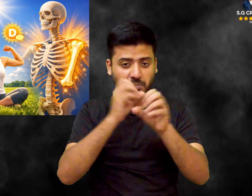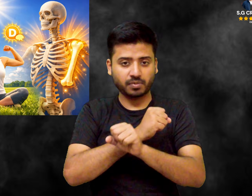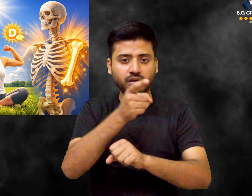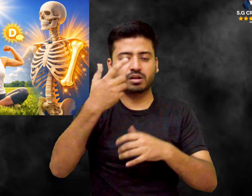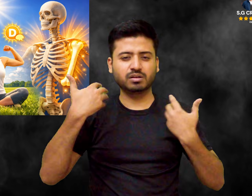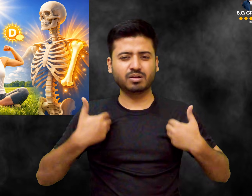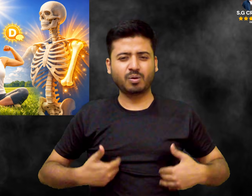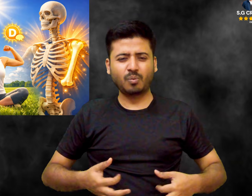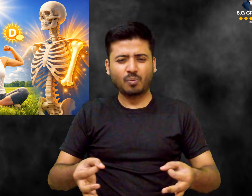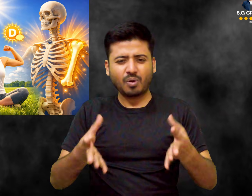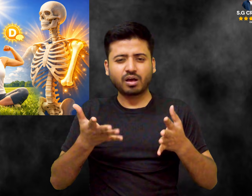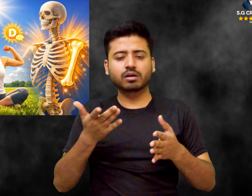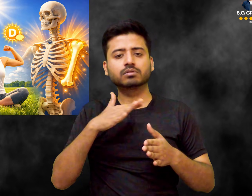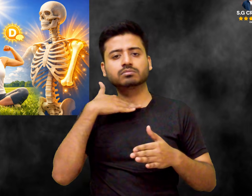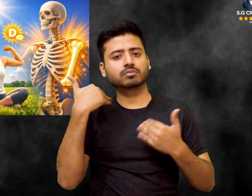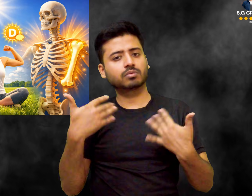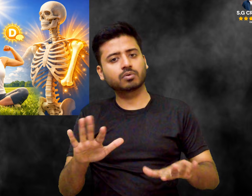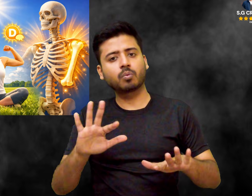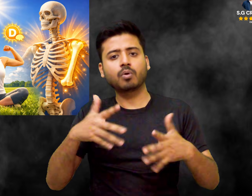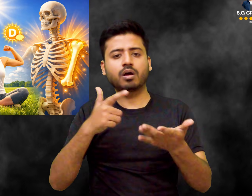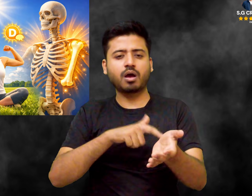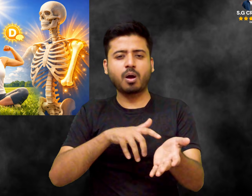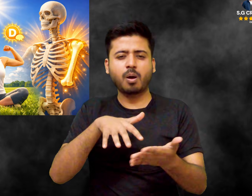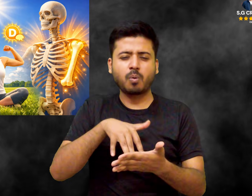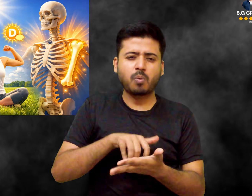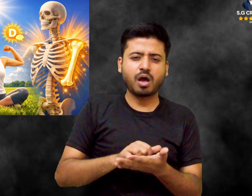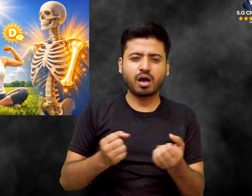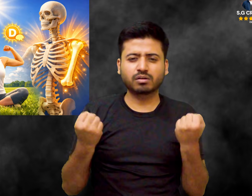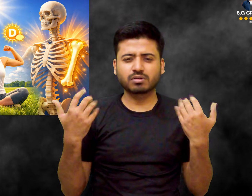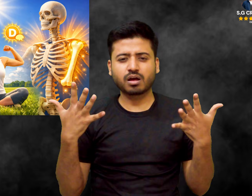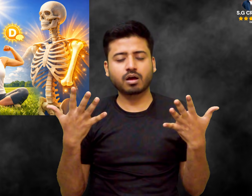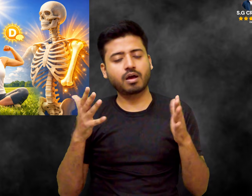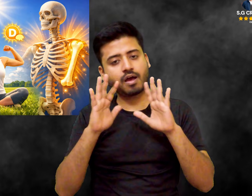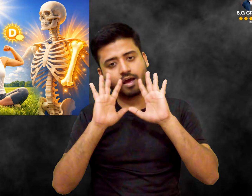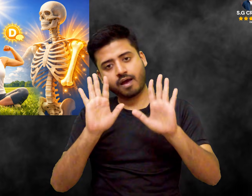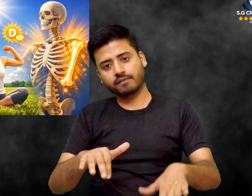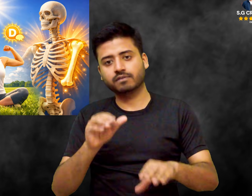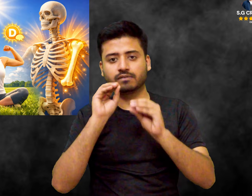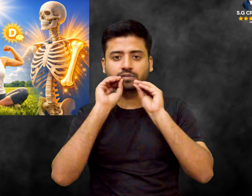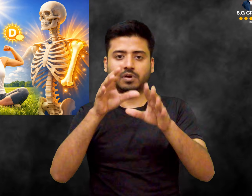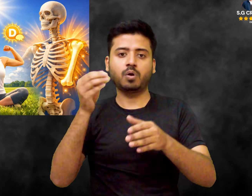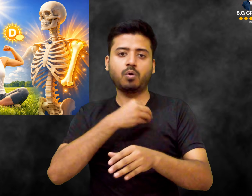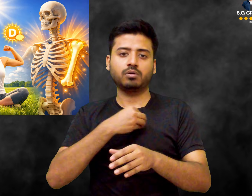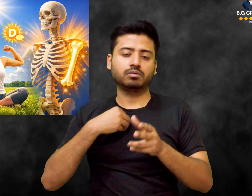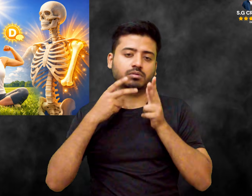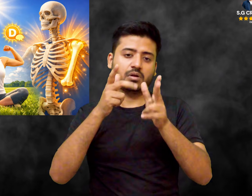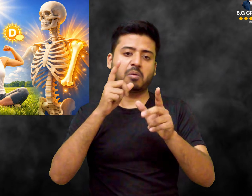of excess. While you cannot get too much vitamin D from the sun, excessive exposure can cause sunburn